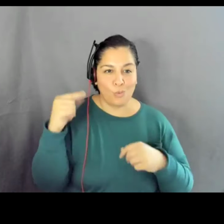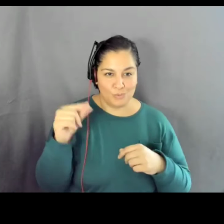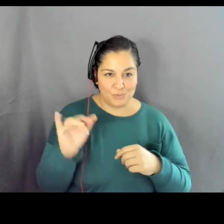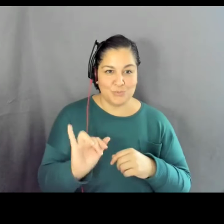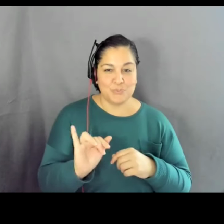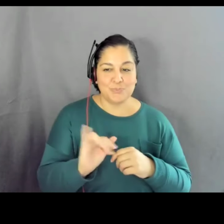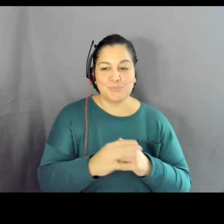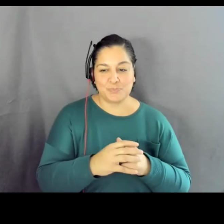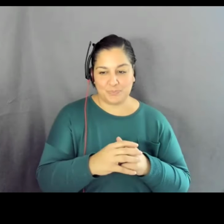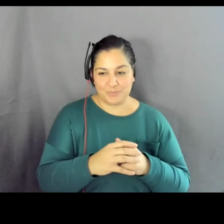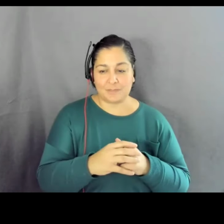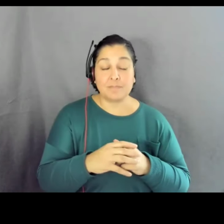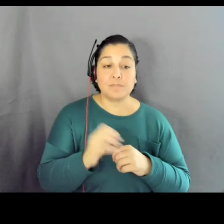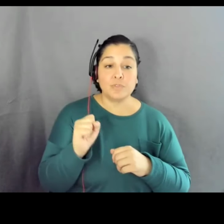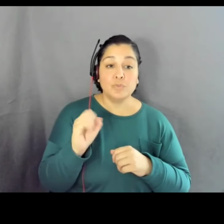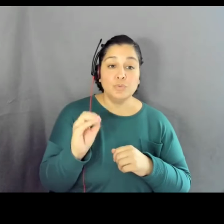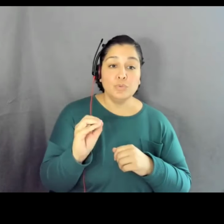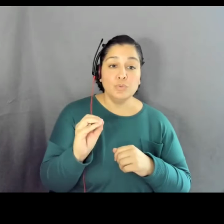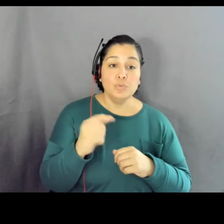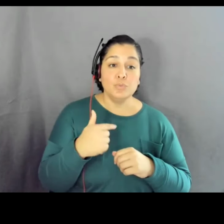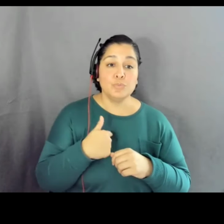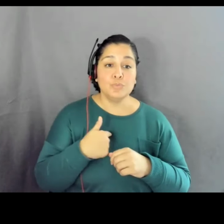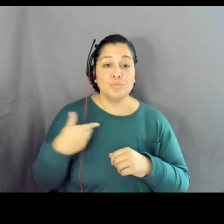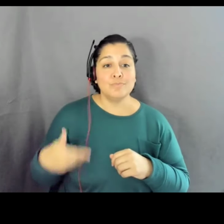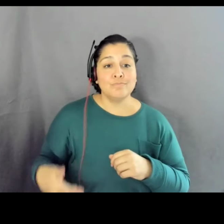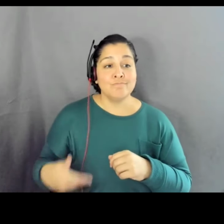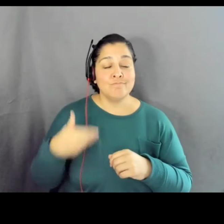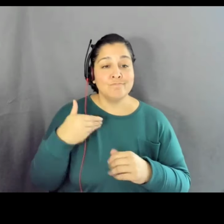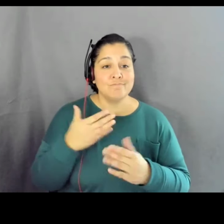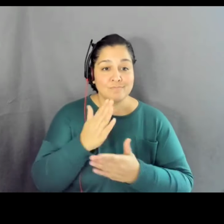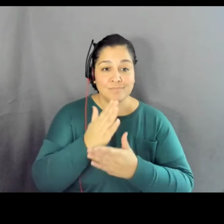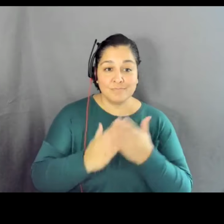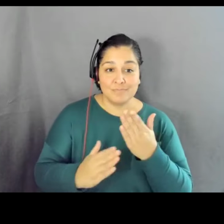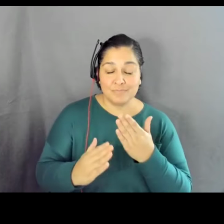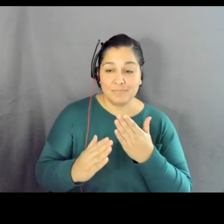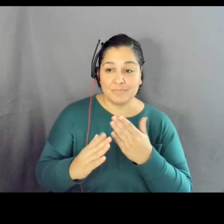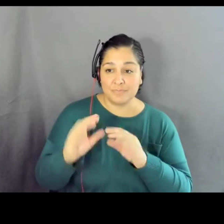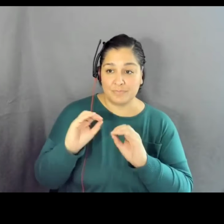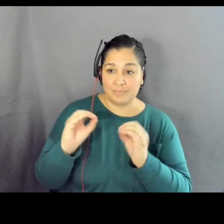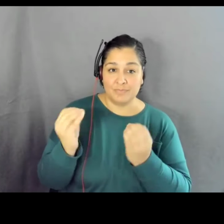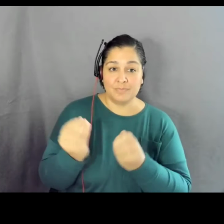so I am, part of an organization, here